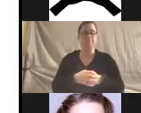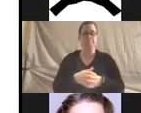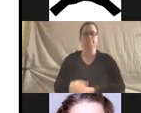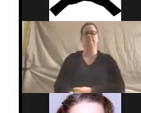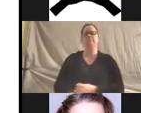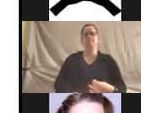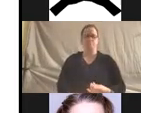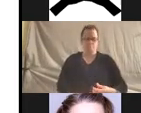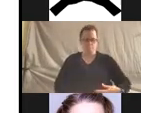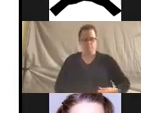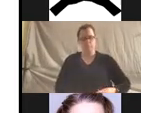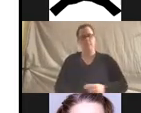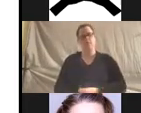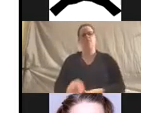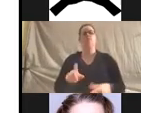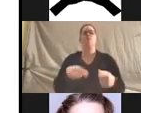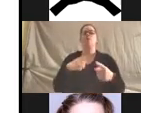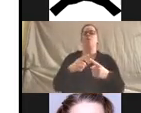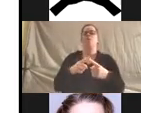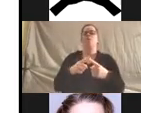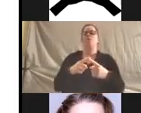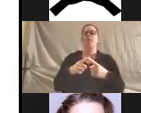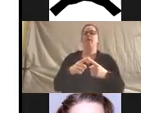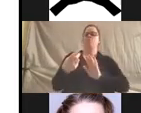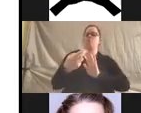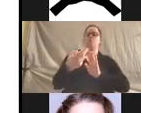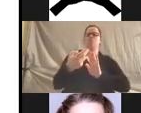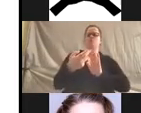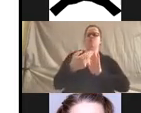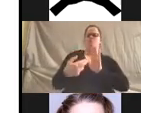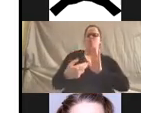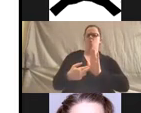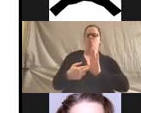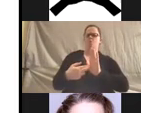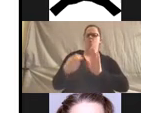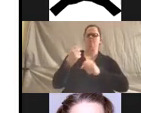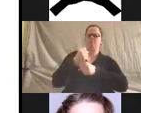When you're sitting on a rulemaking committee, there are some things to be mindful of